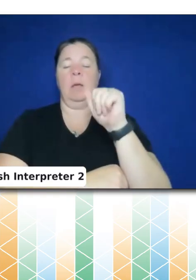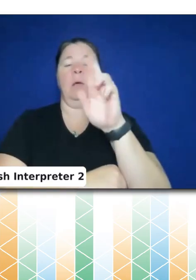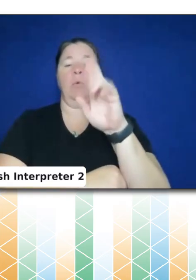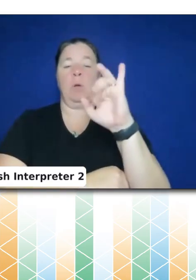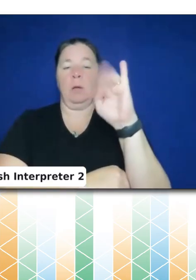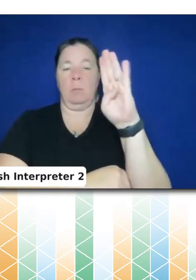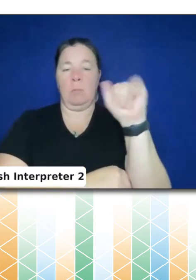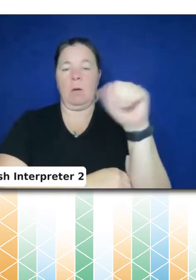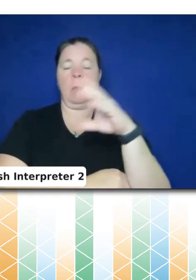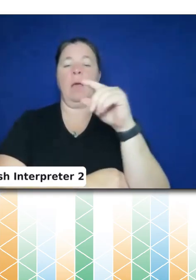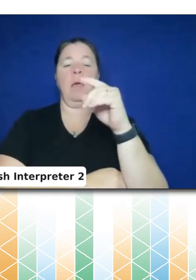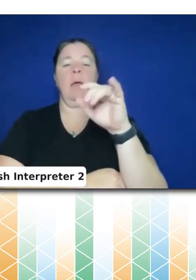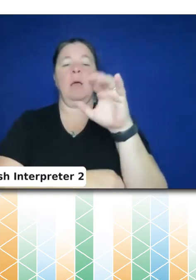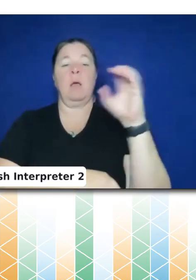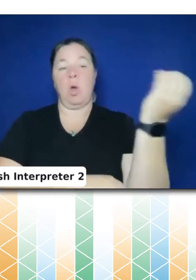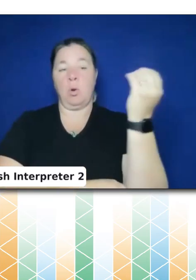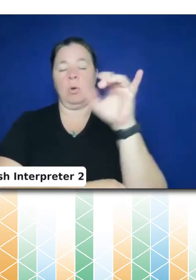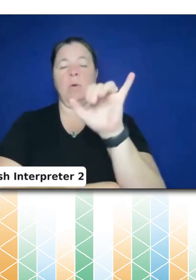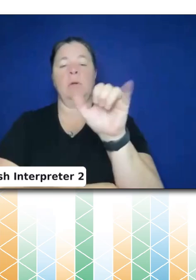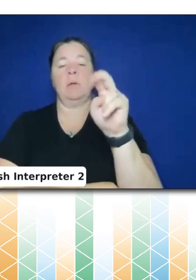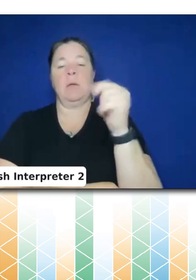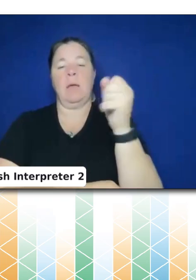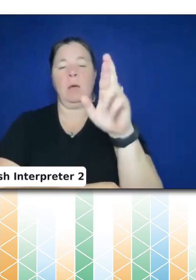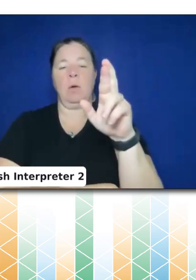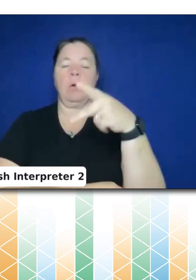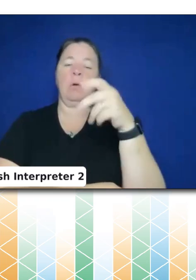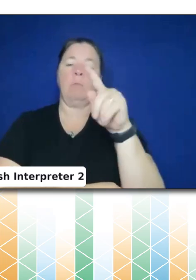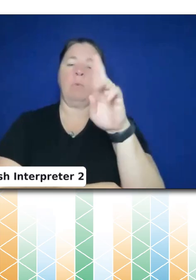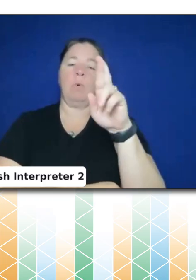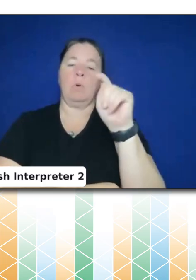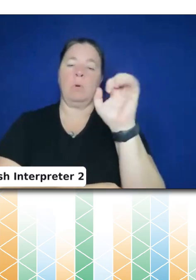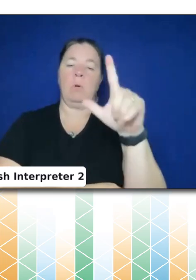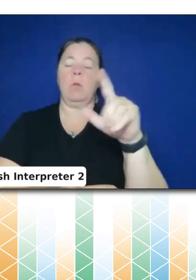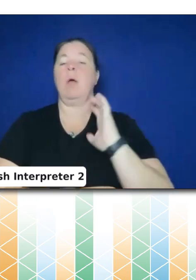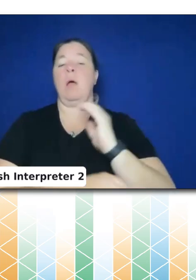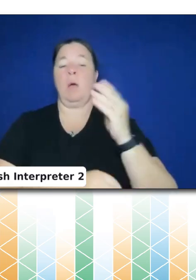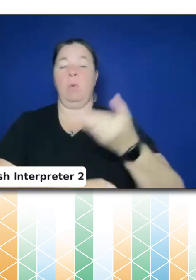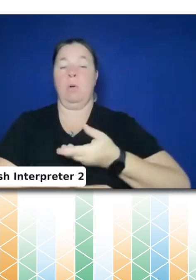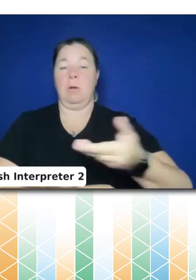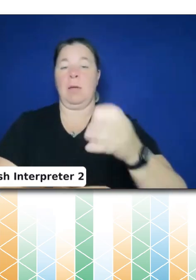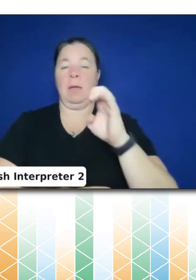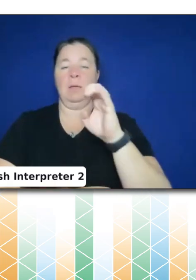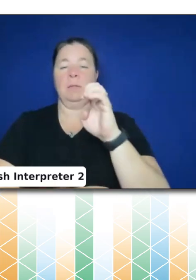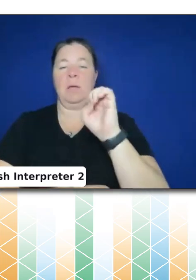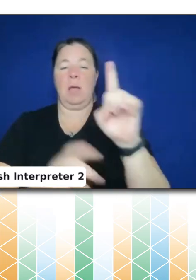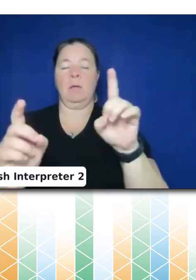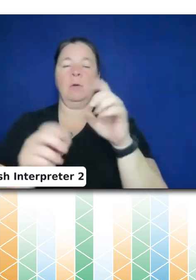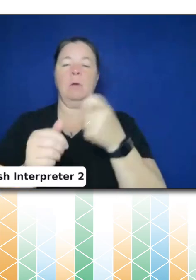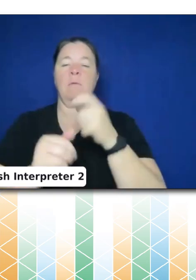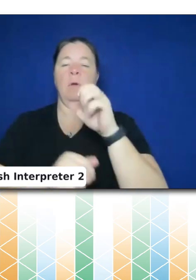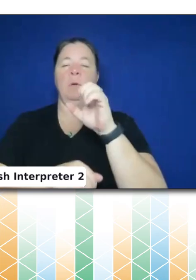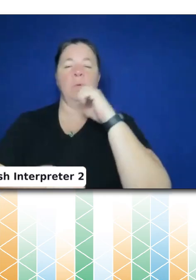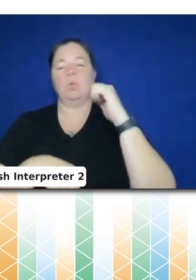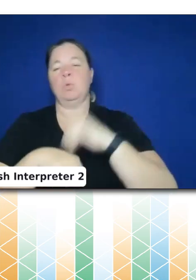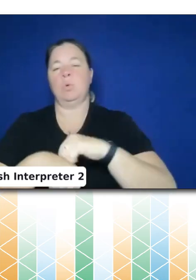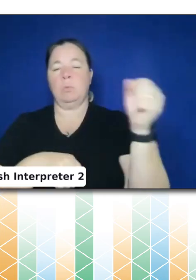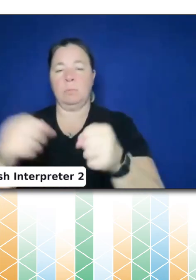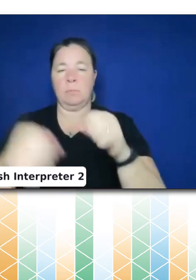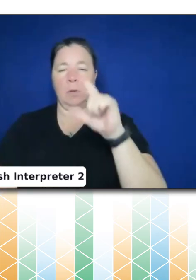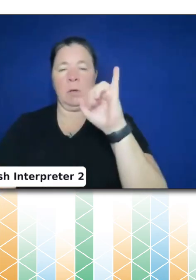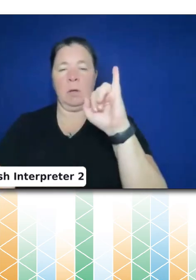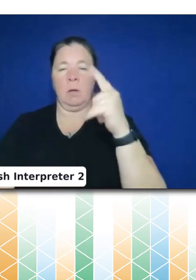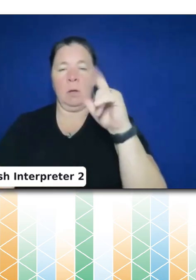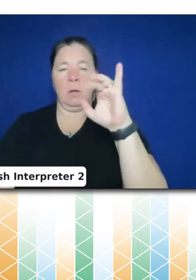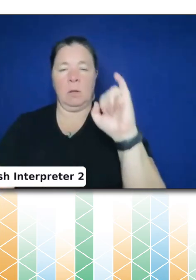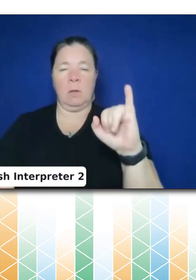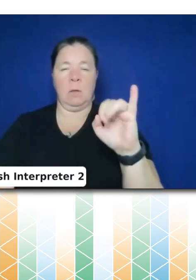So, without further ado, I'll hand it over to our wonderful guest educator, Mr. Igli Jongo from Stone Procurement. Igli, thanks so much for joining us today, and for sharing your expertise.